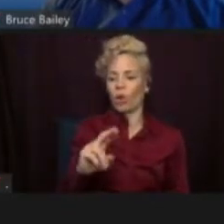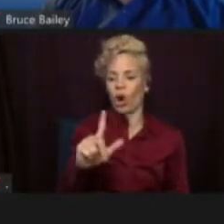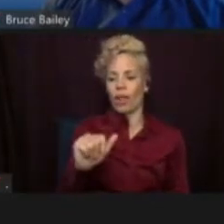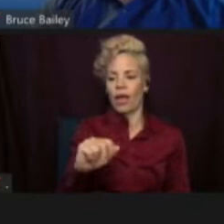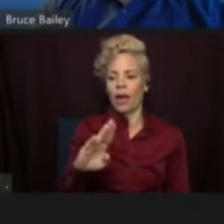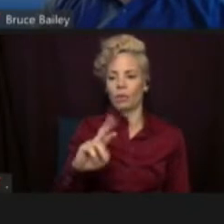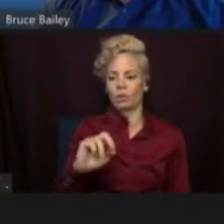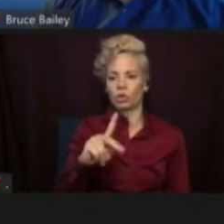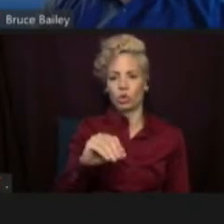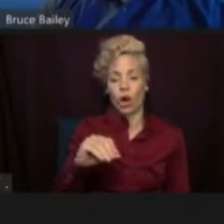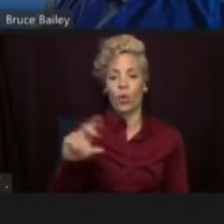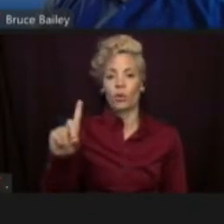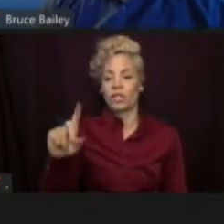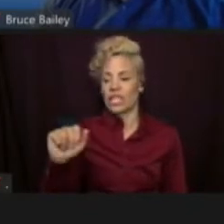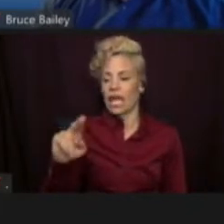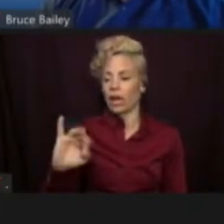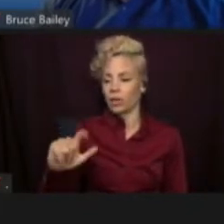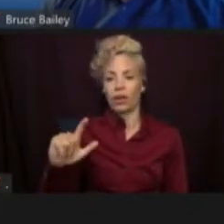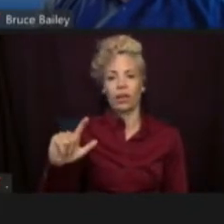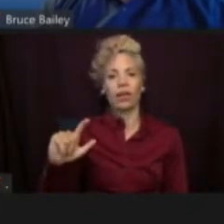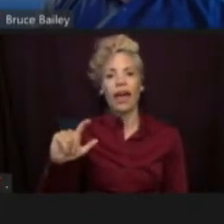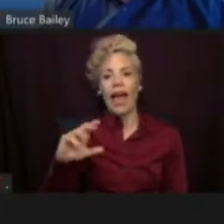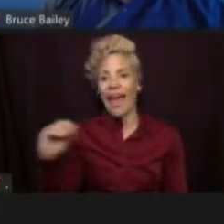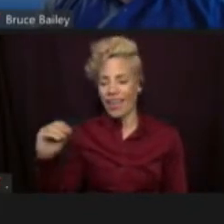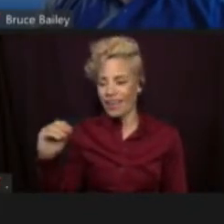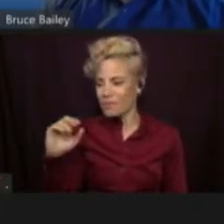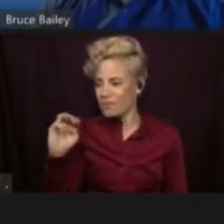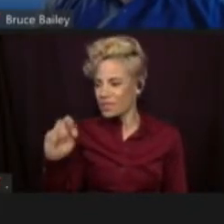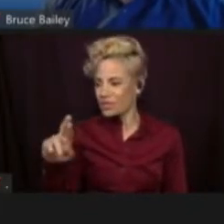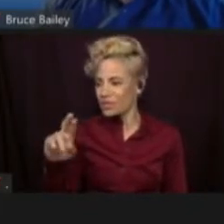Daniel Hetrick of NSA, Ms. Deborah Kircher of ICA,